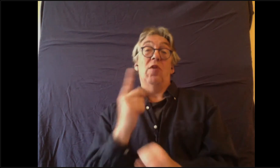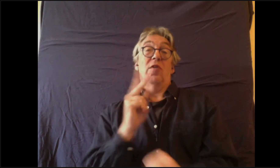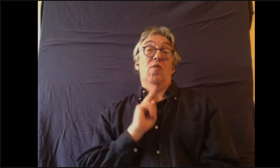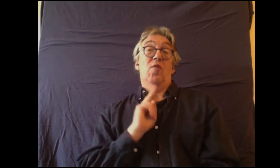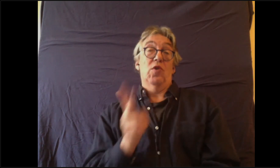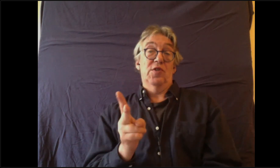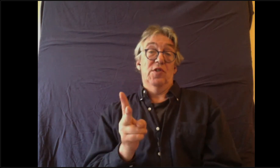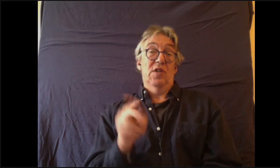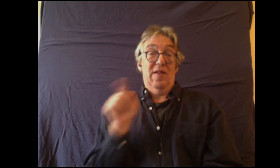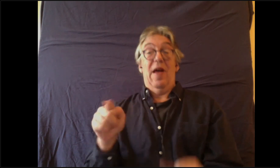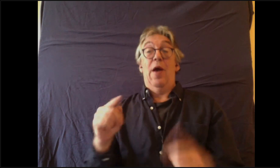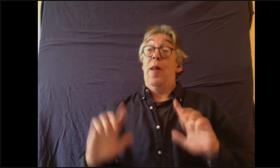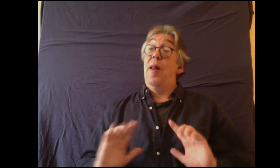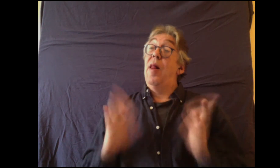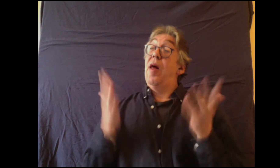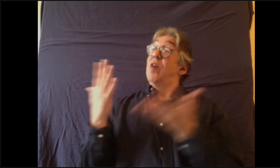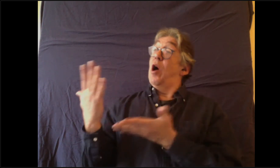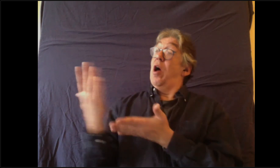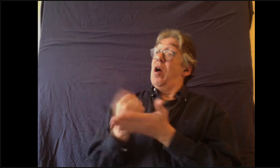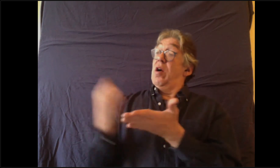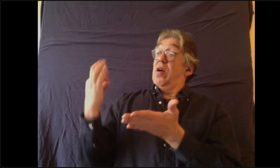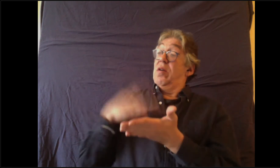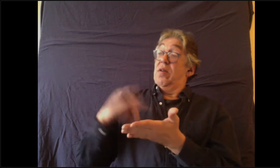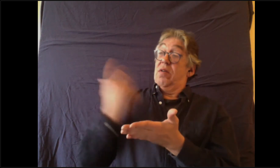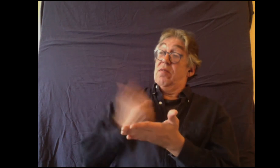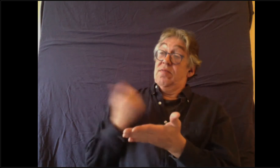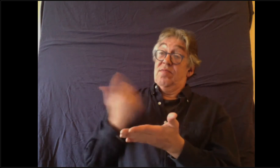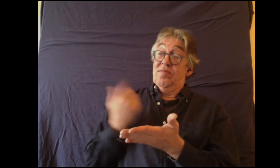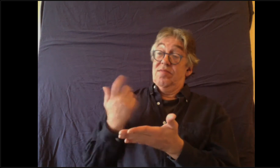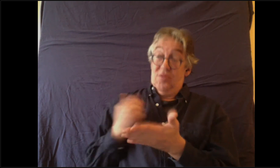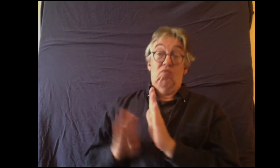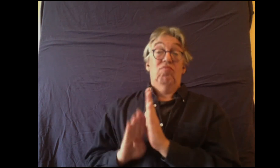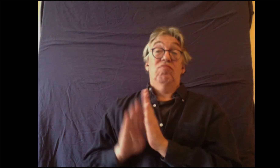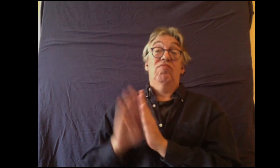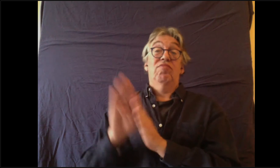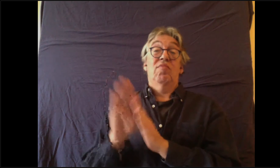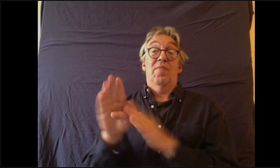WCC concentrates so much addressing disability issues